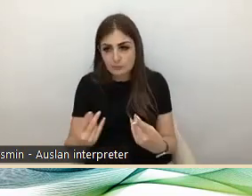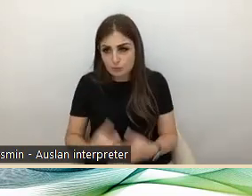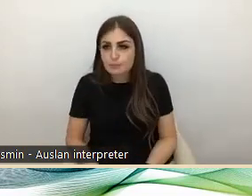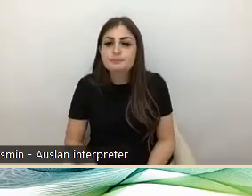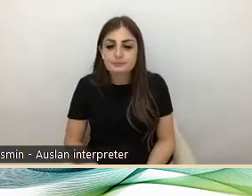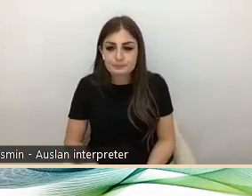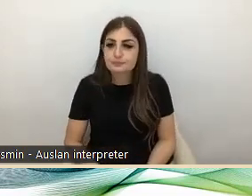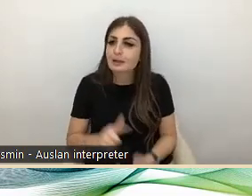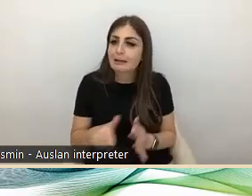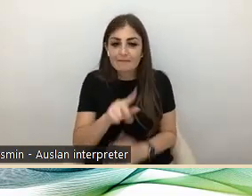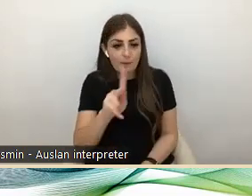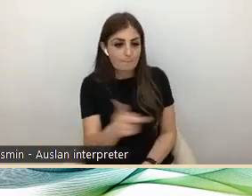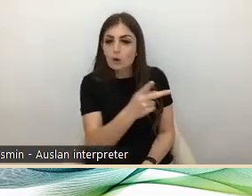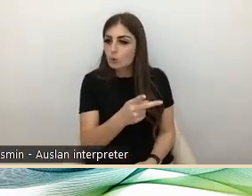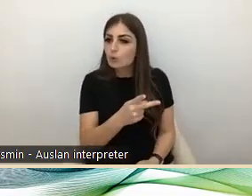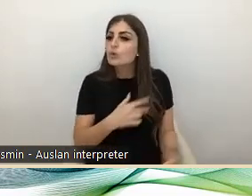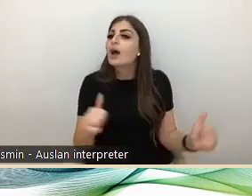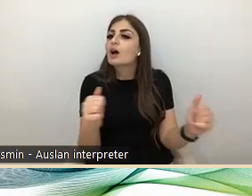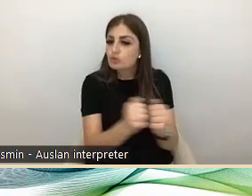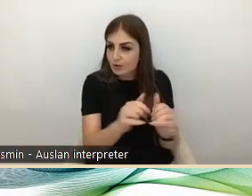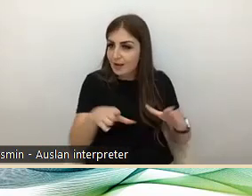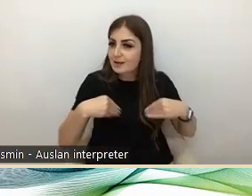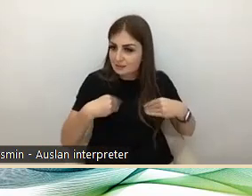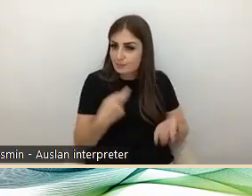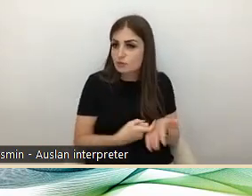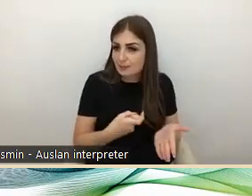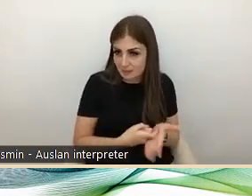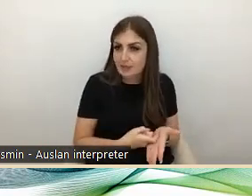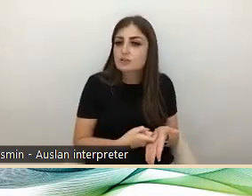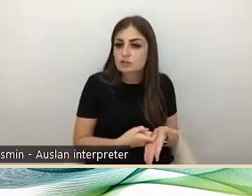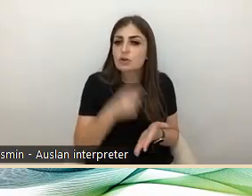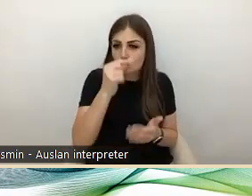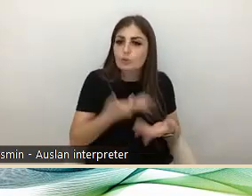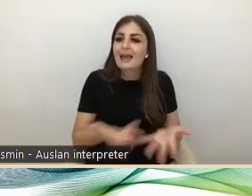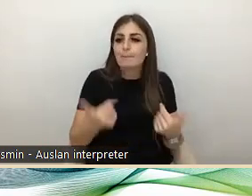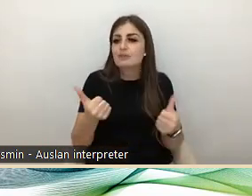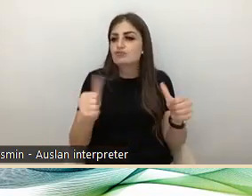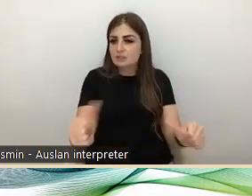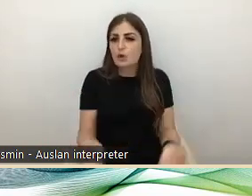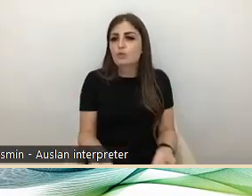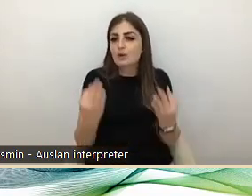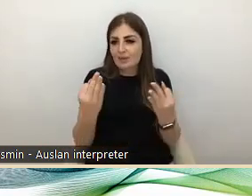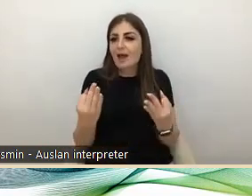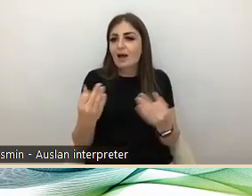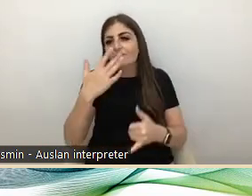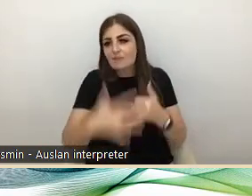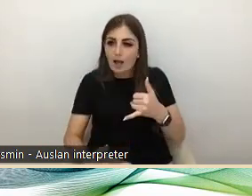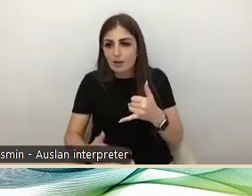If you and the NDIA choose to accept the recommendation, the matter can be resolved without needing to go to a final hearing.